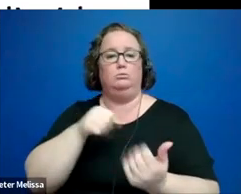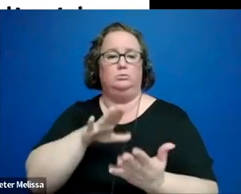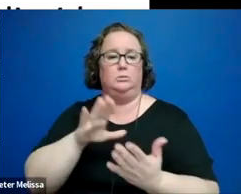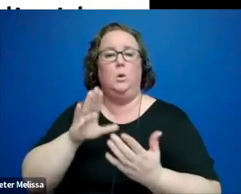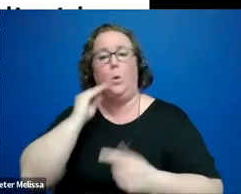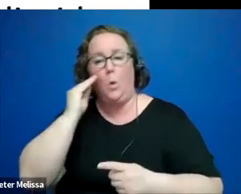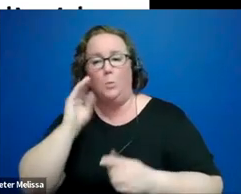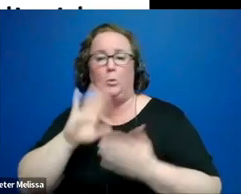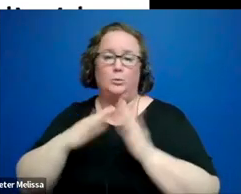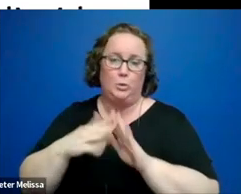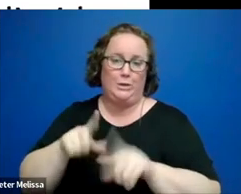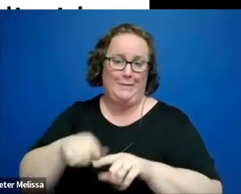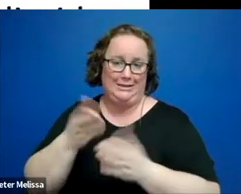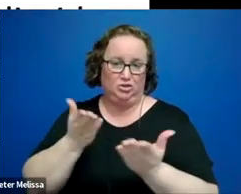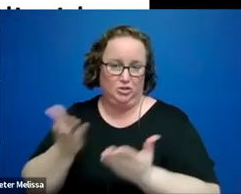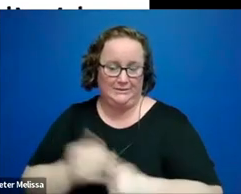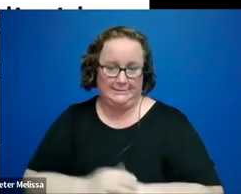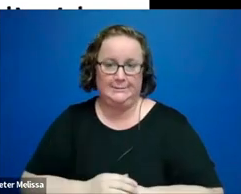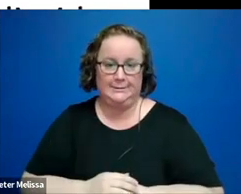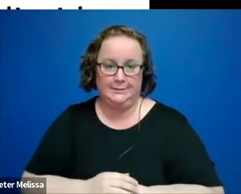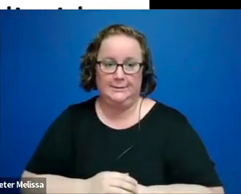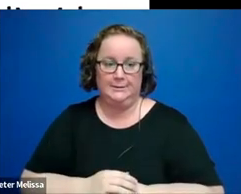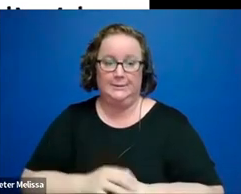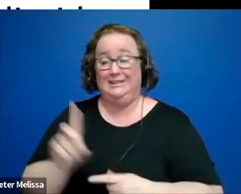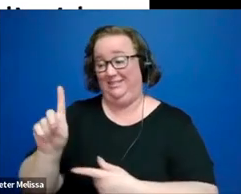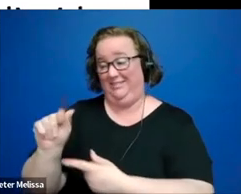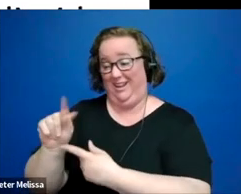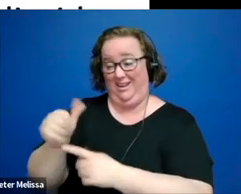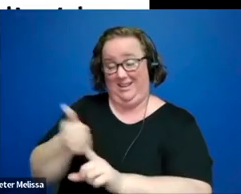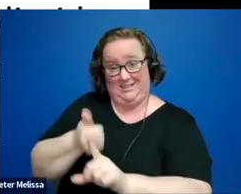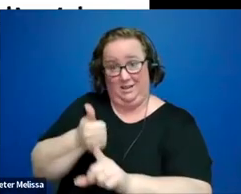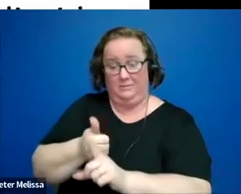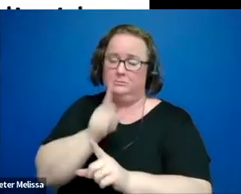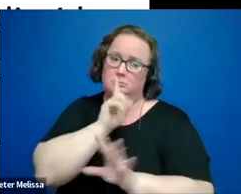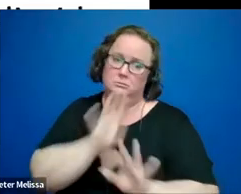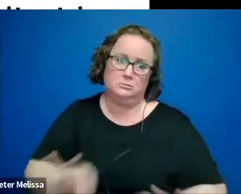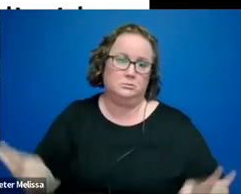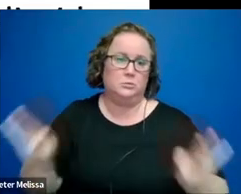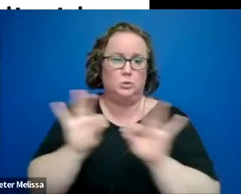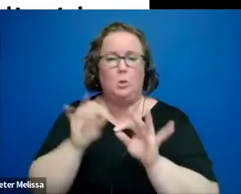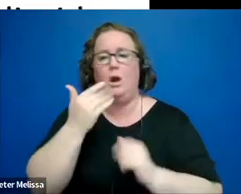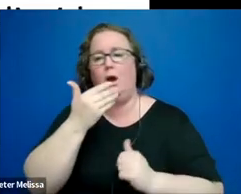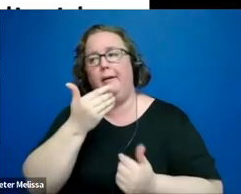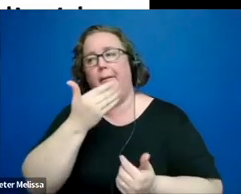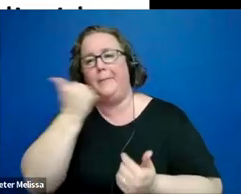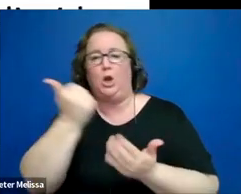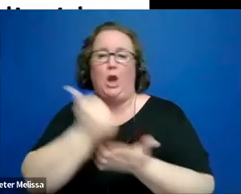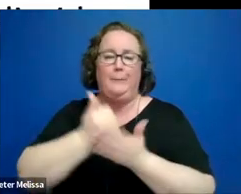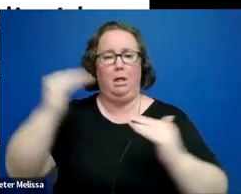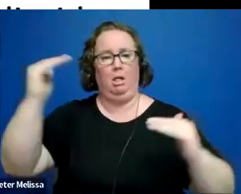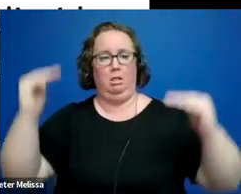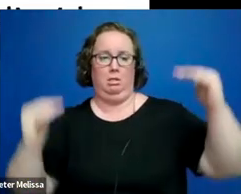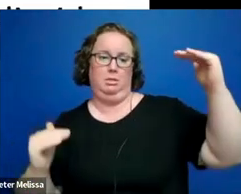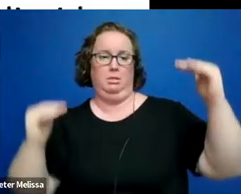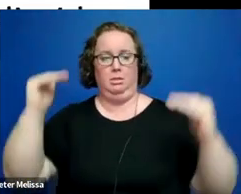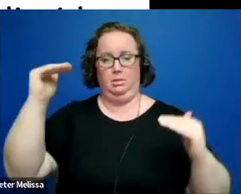Data is essential for rebalancing efforts that allocate Medicaid long -term services and supports